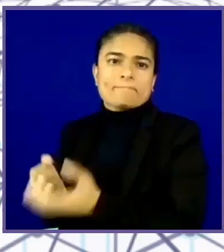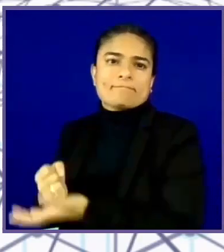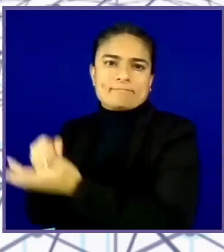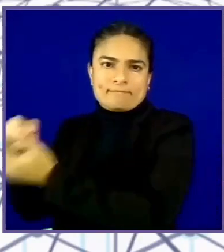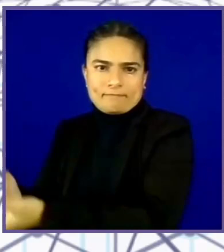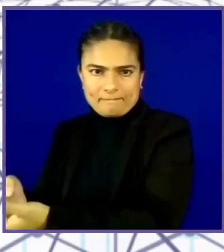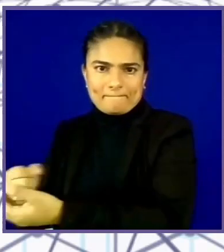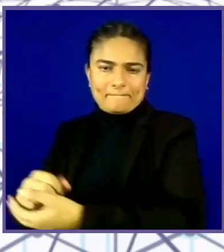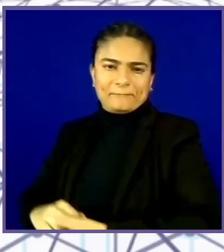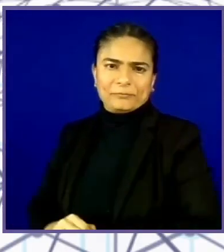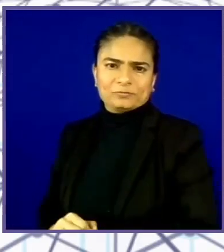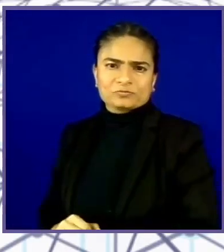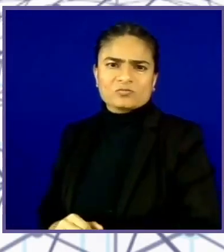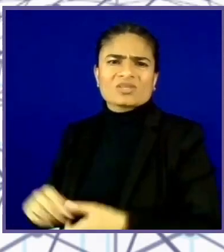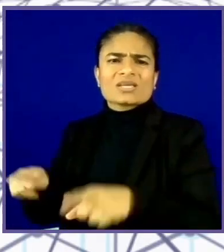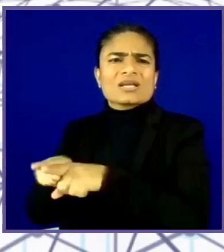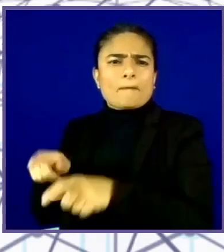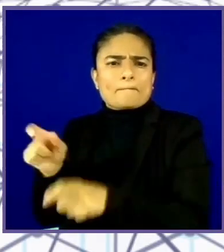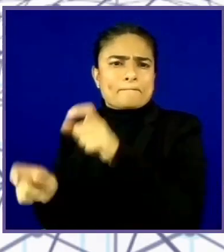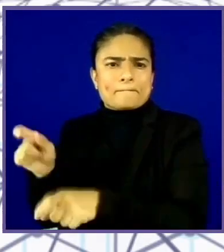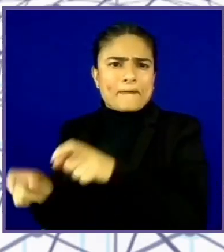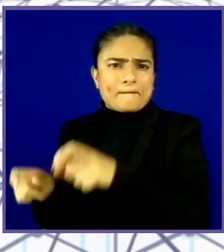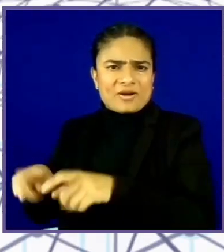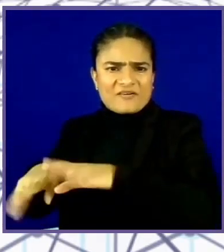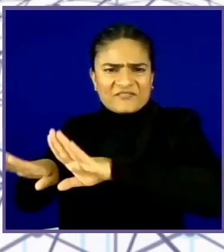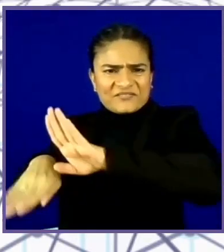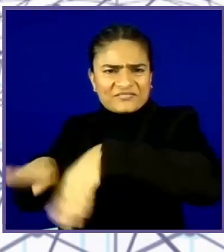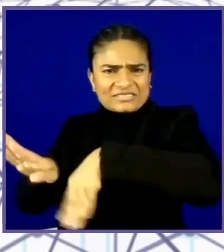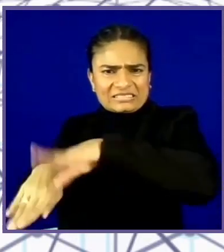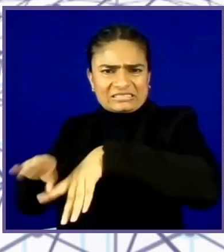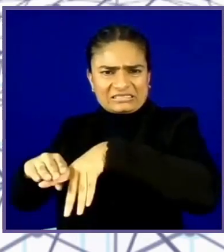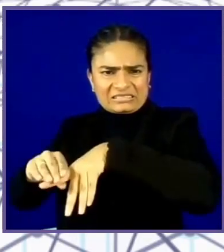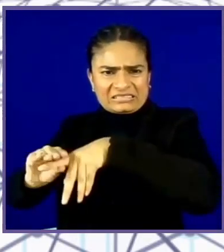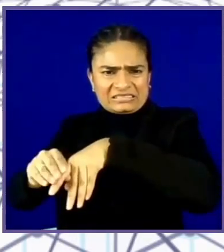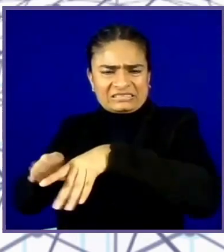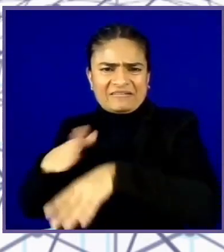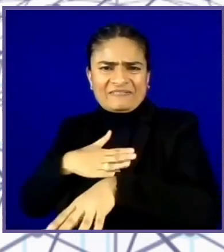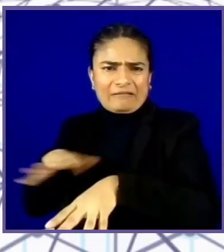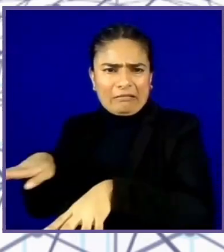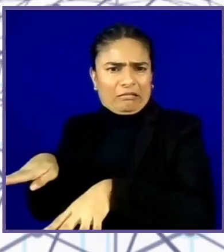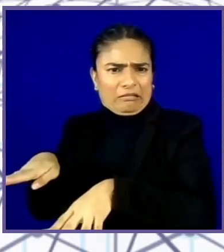But additive manufacturing and other digital tools may provide more convincing solution